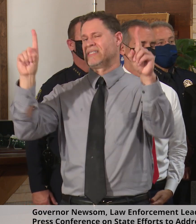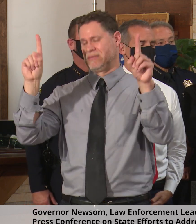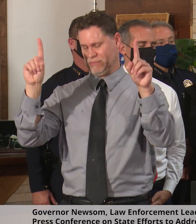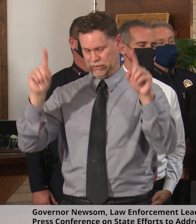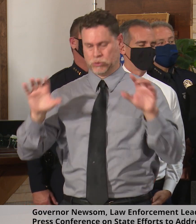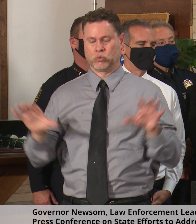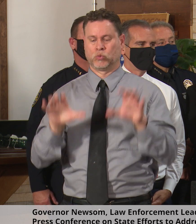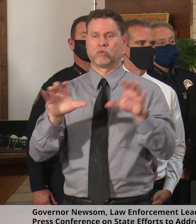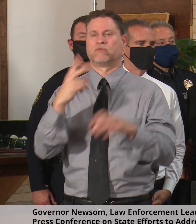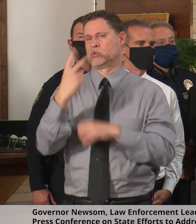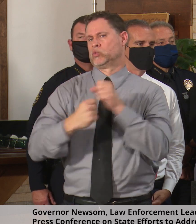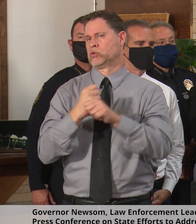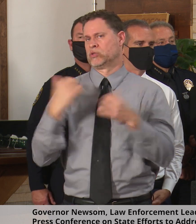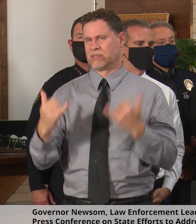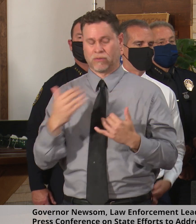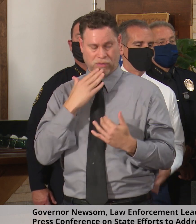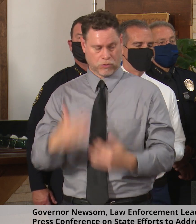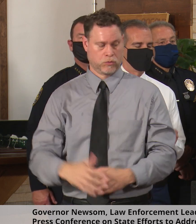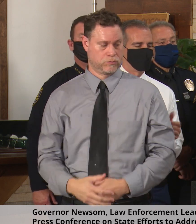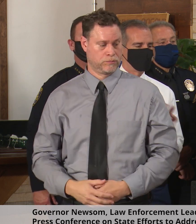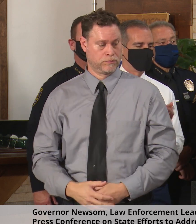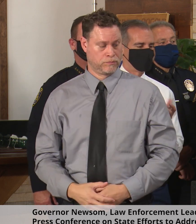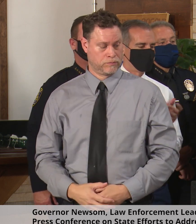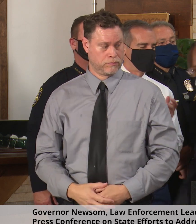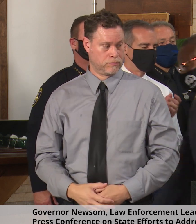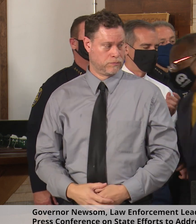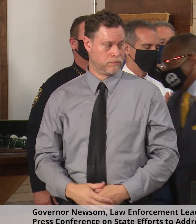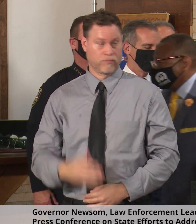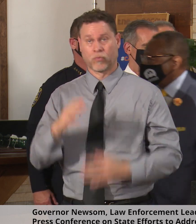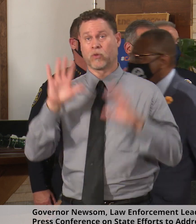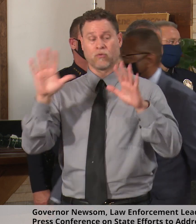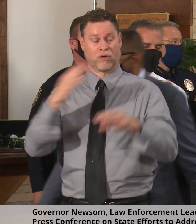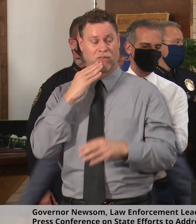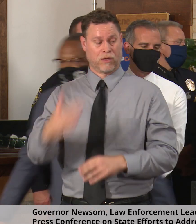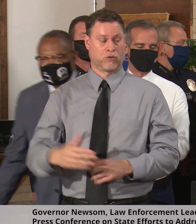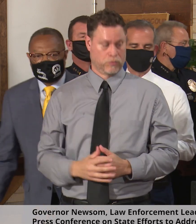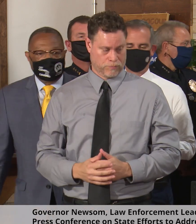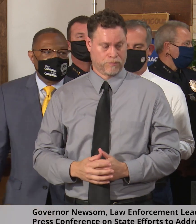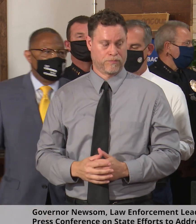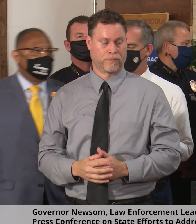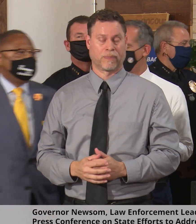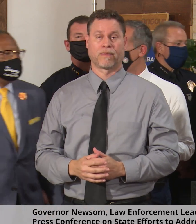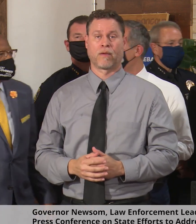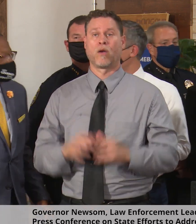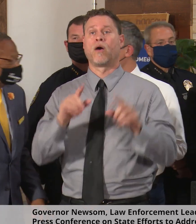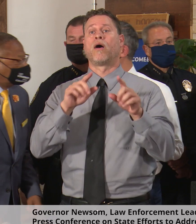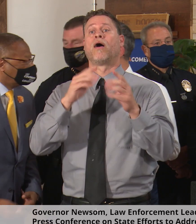for over two years now. Thank you. Great. Thank you. Good job. Well thank you assembly member